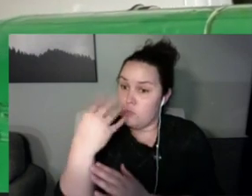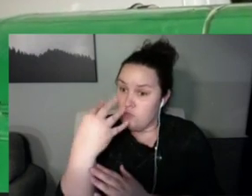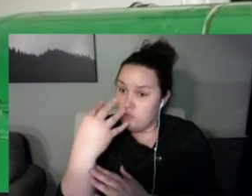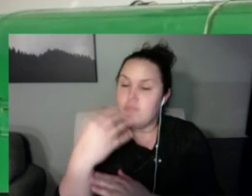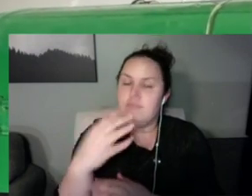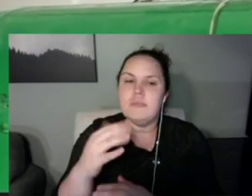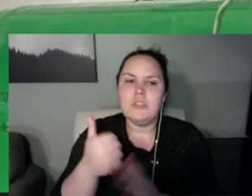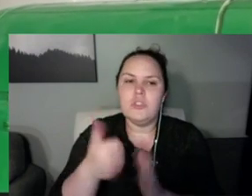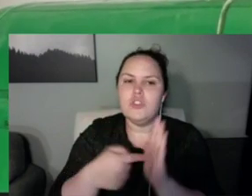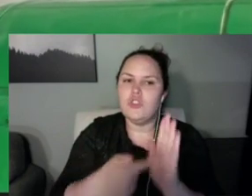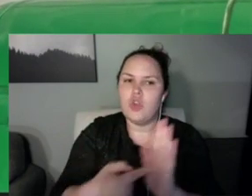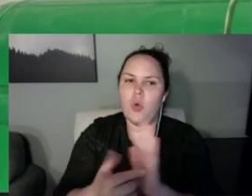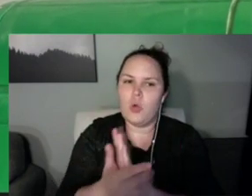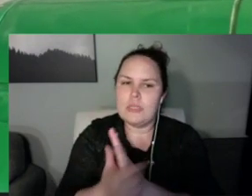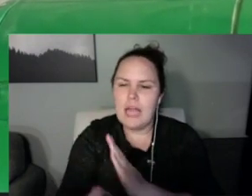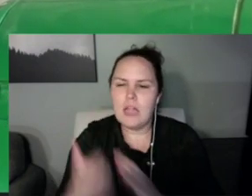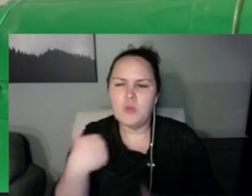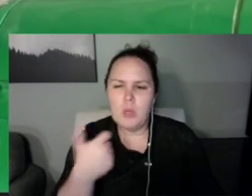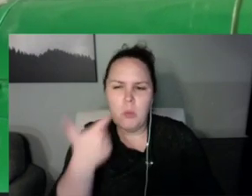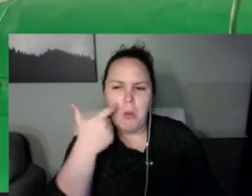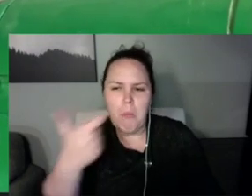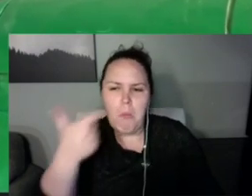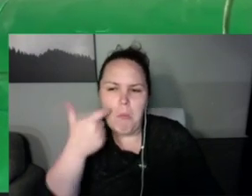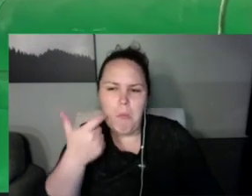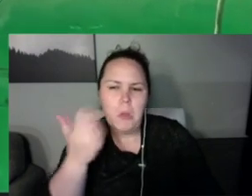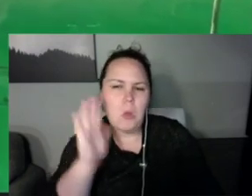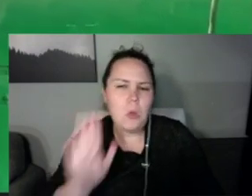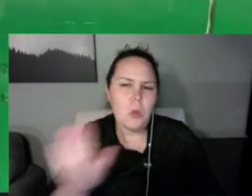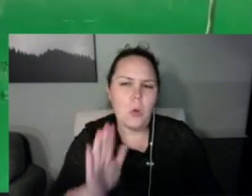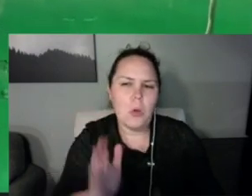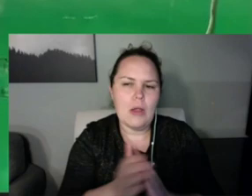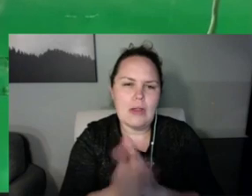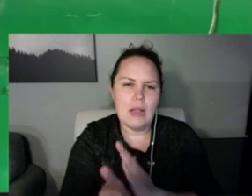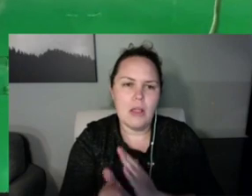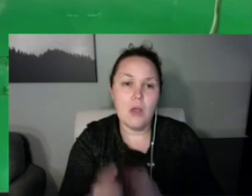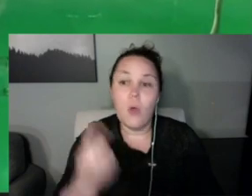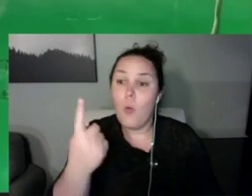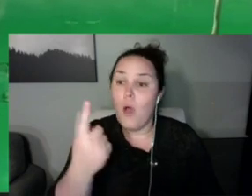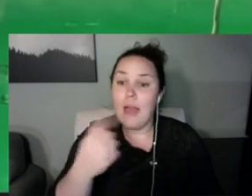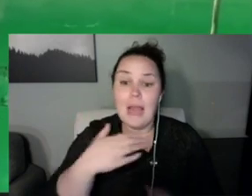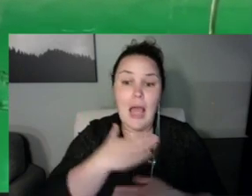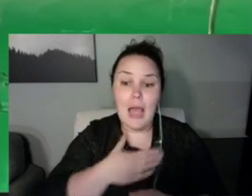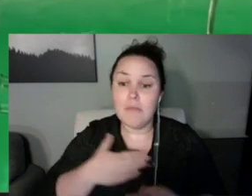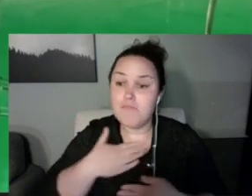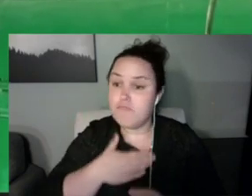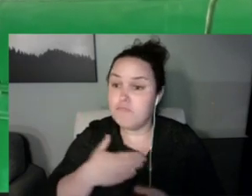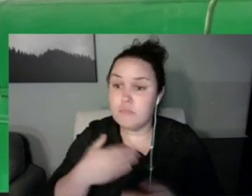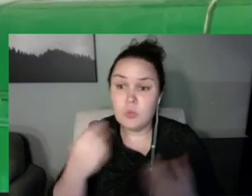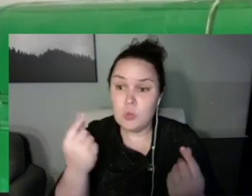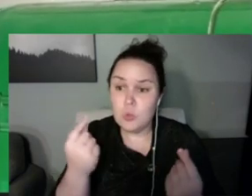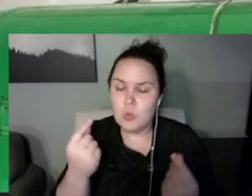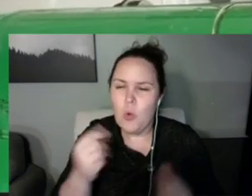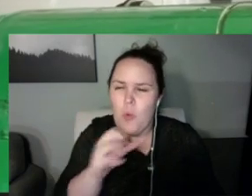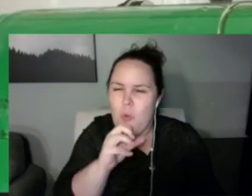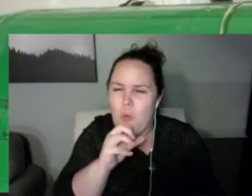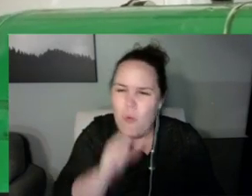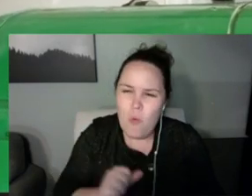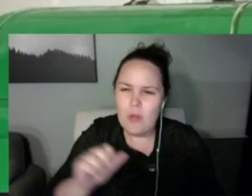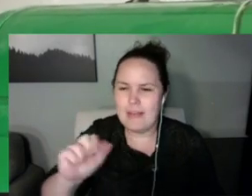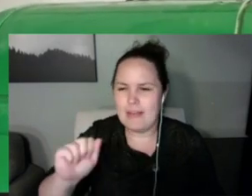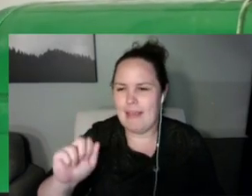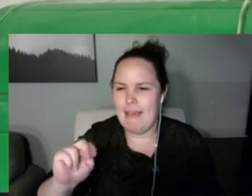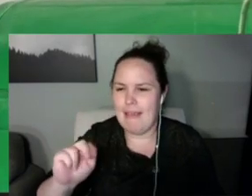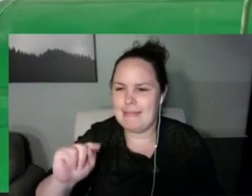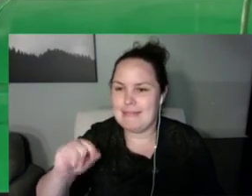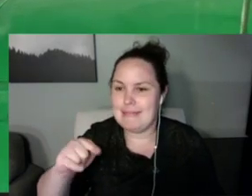As we will be learning some of yours. And one of my main hobbies is antique tractors.